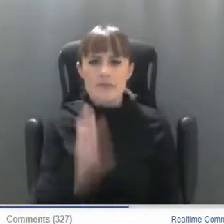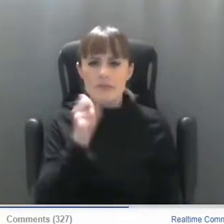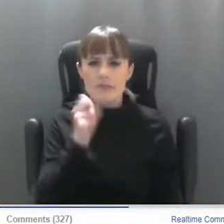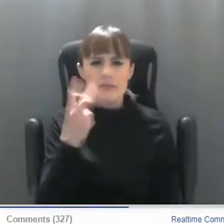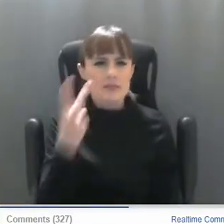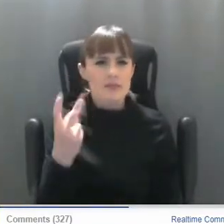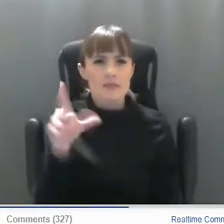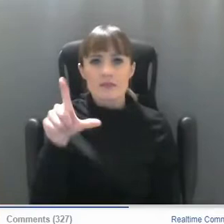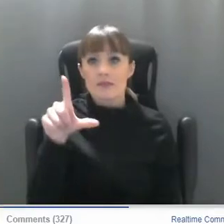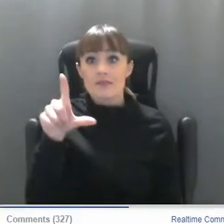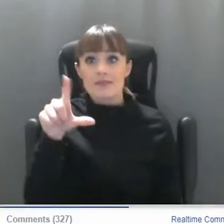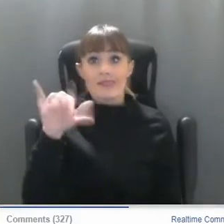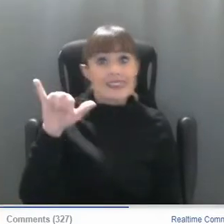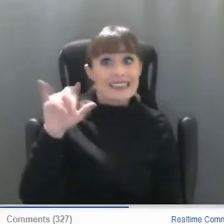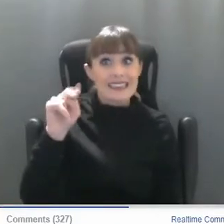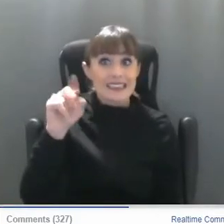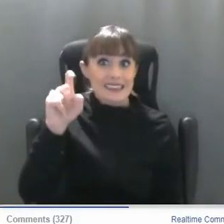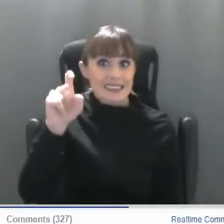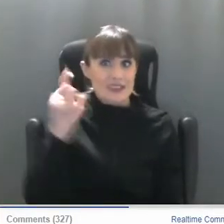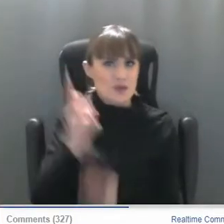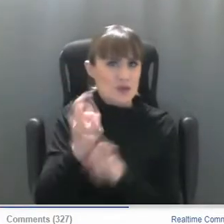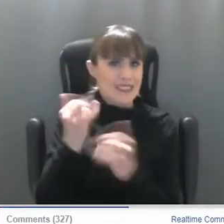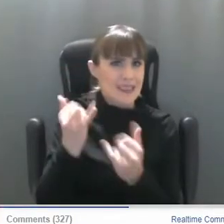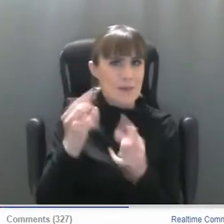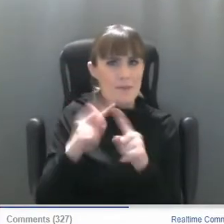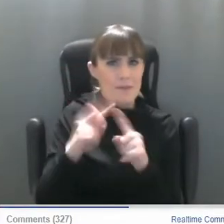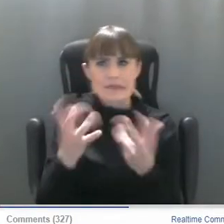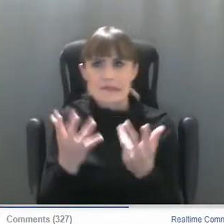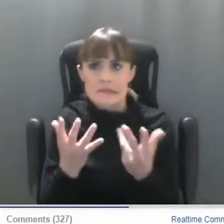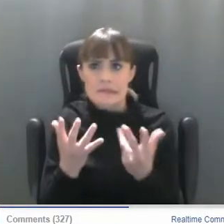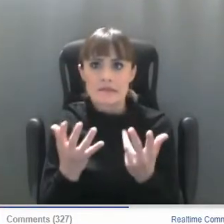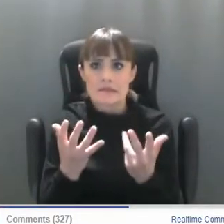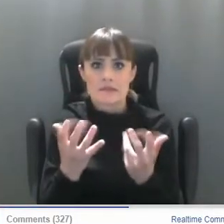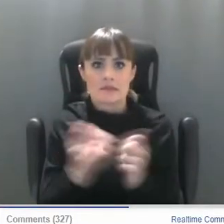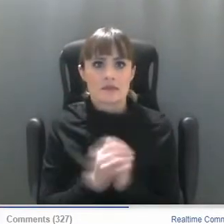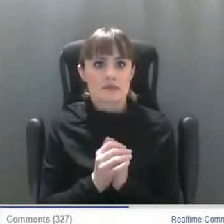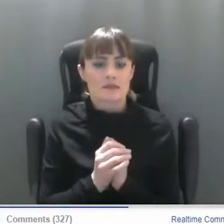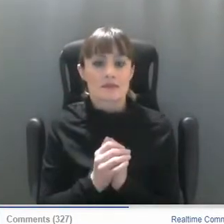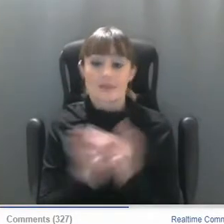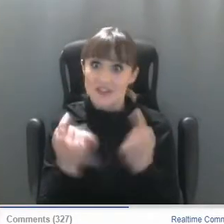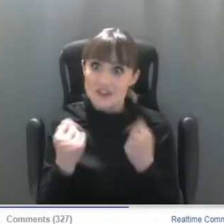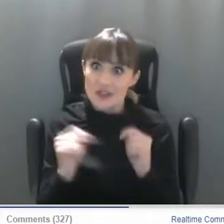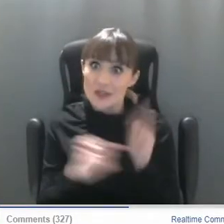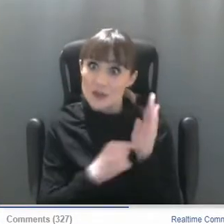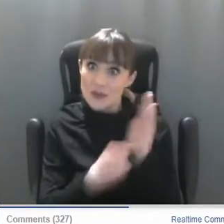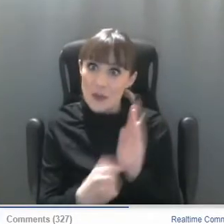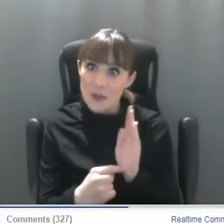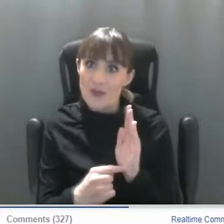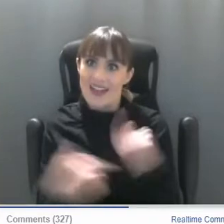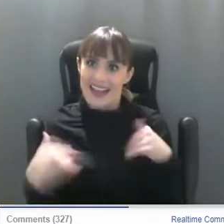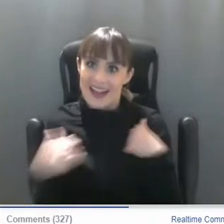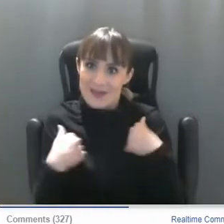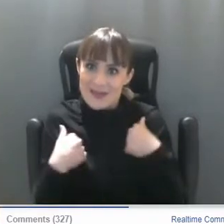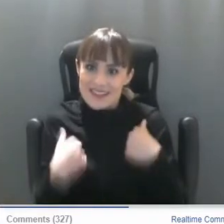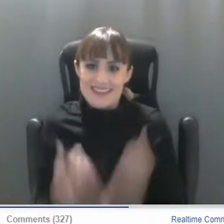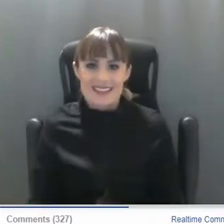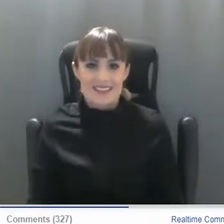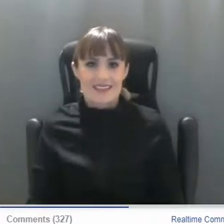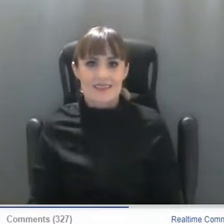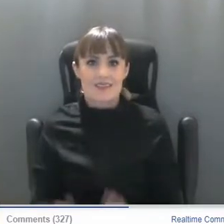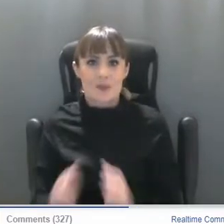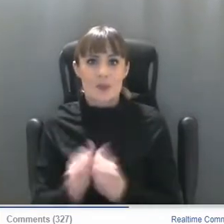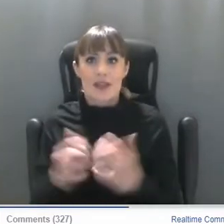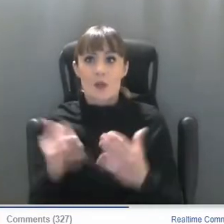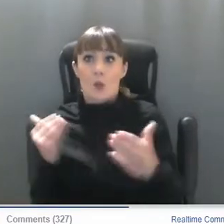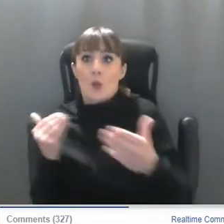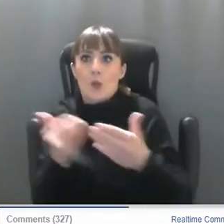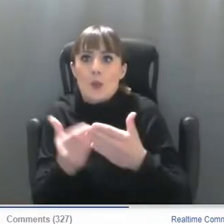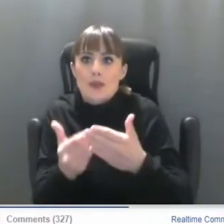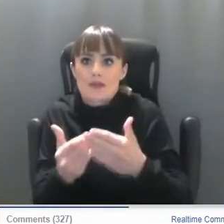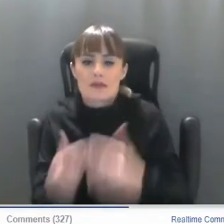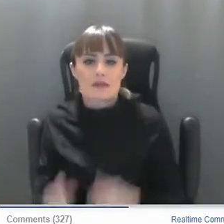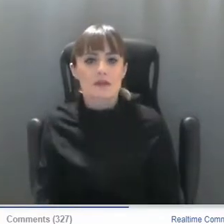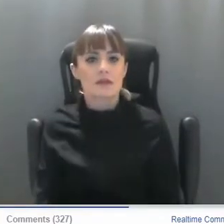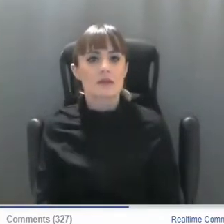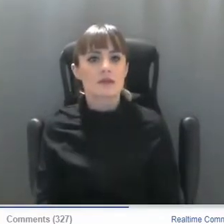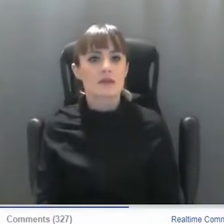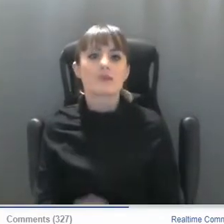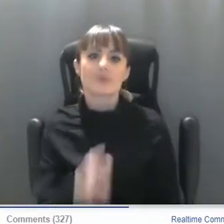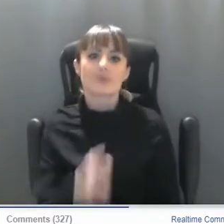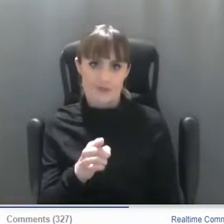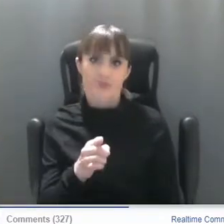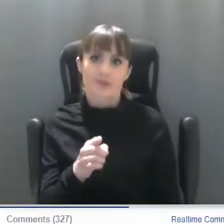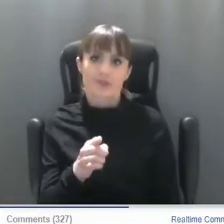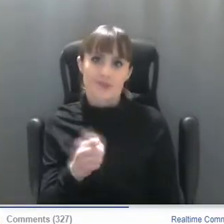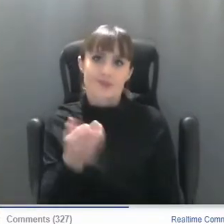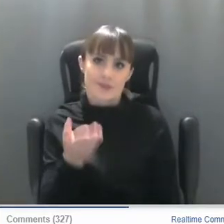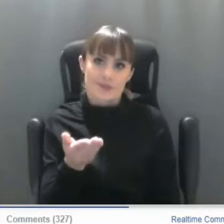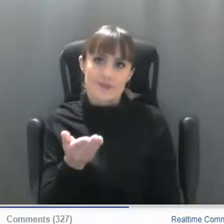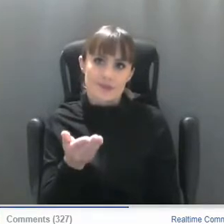little glimpse of animals, if I can...without getting too close. So is this another spot here, by the Tigers